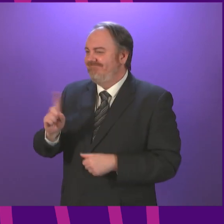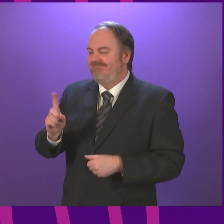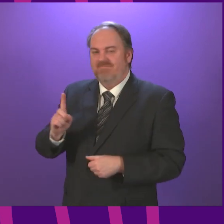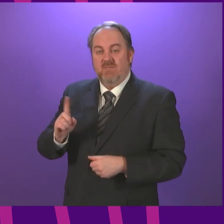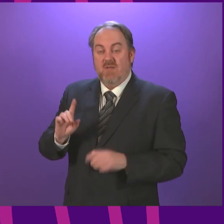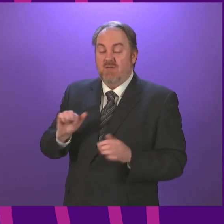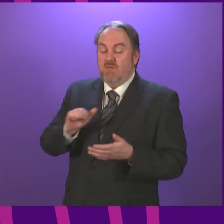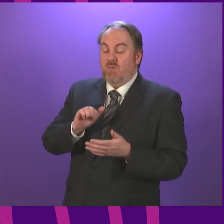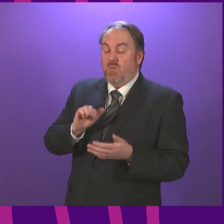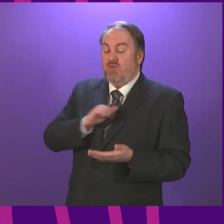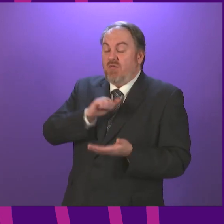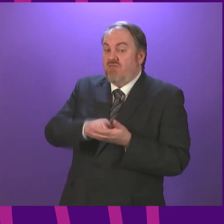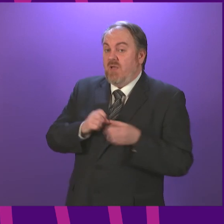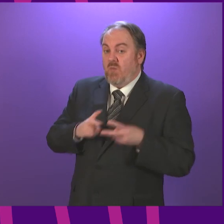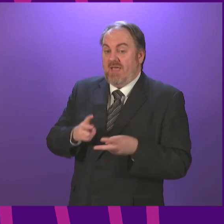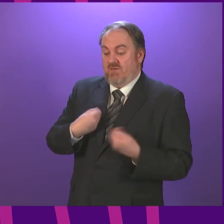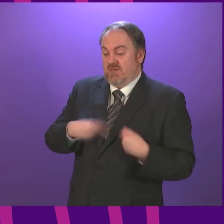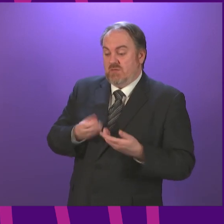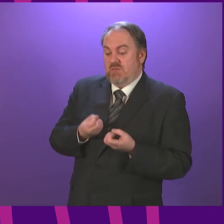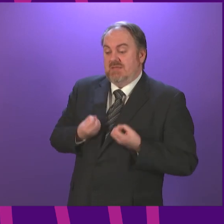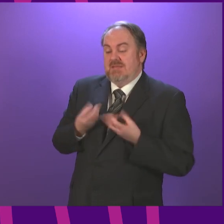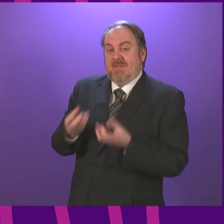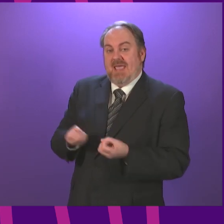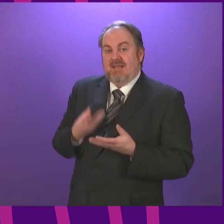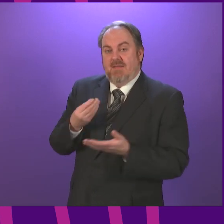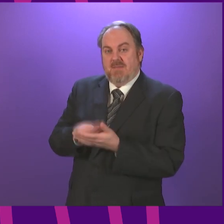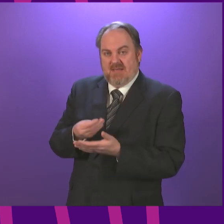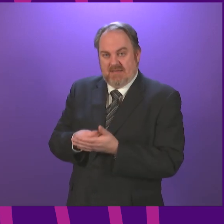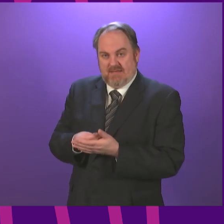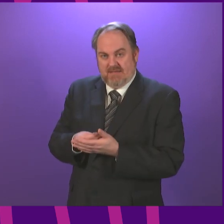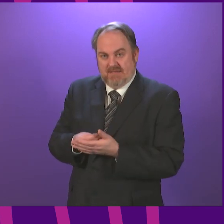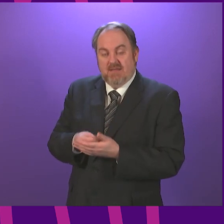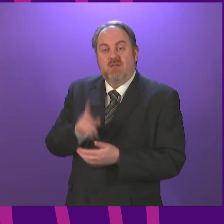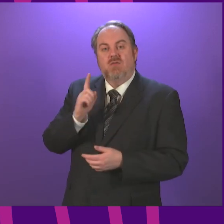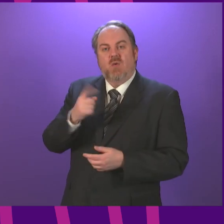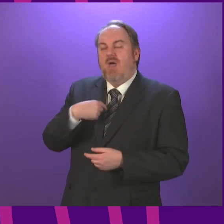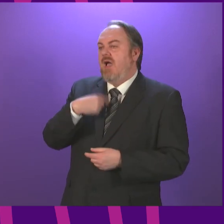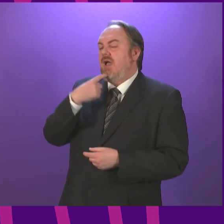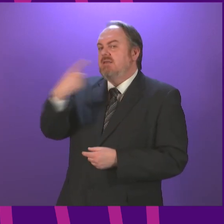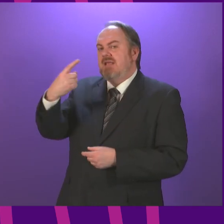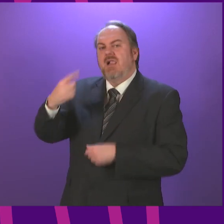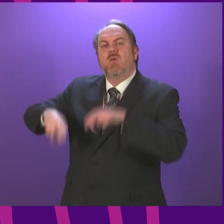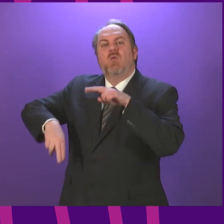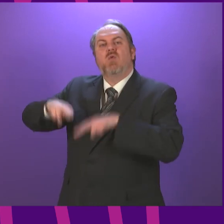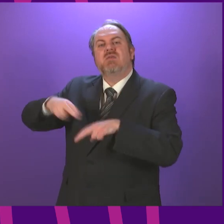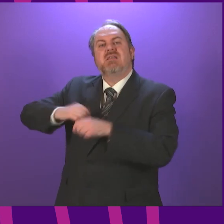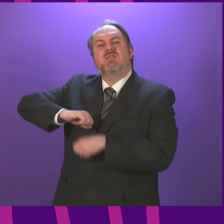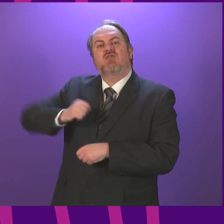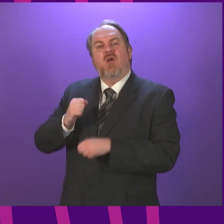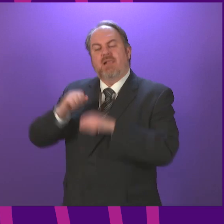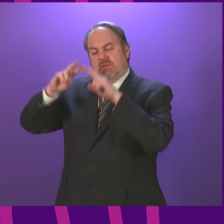and Government takes them seriously and goes through a process with them. It is not for me to tell Audit Scotland what it can and cannot look at; Audit Scotland